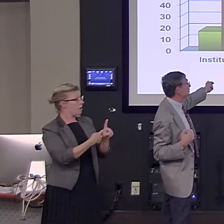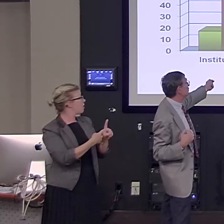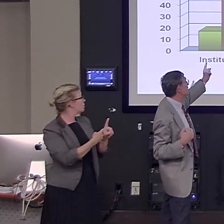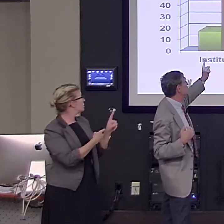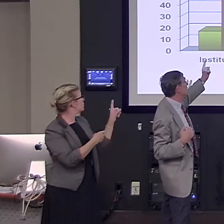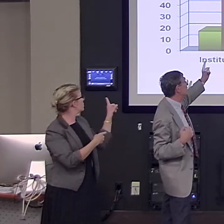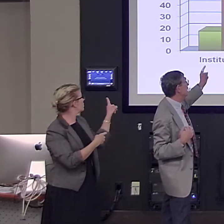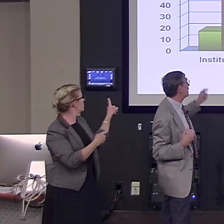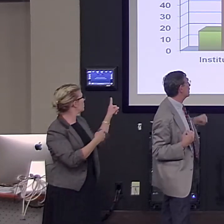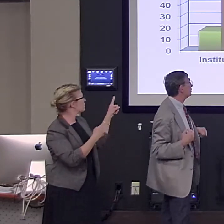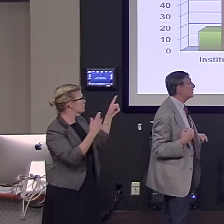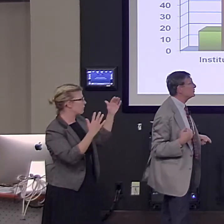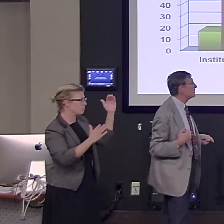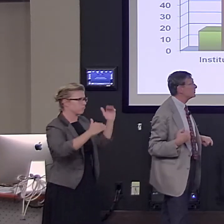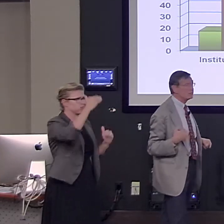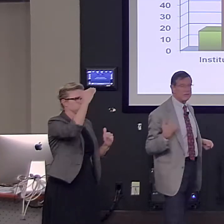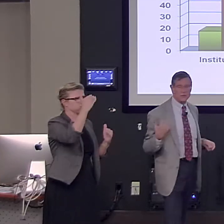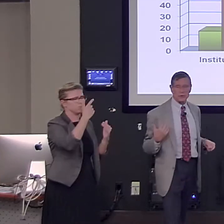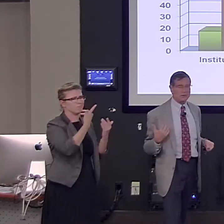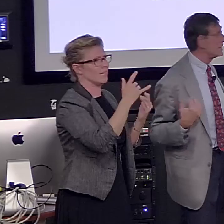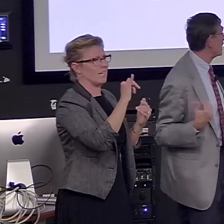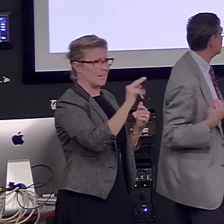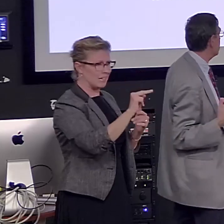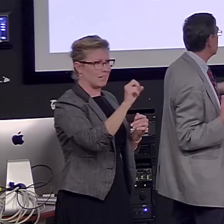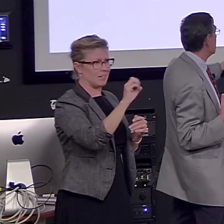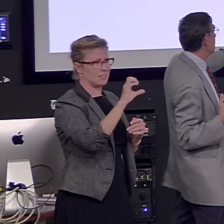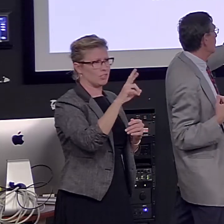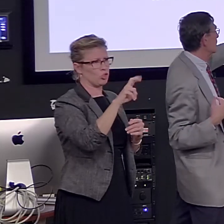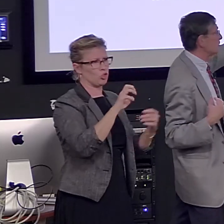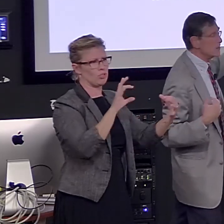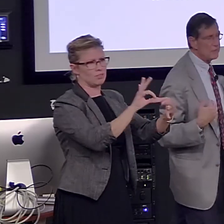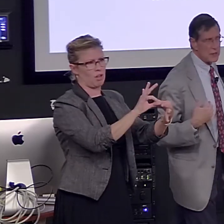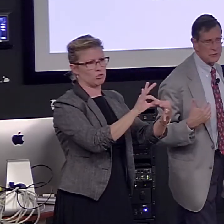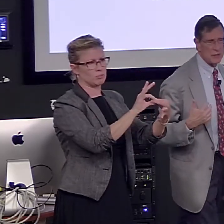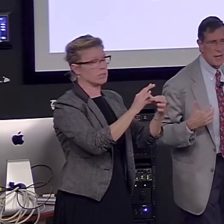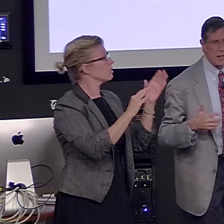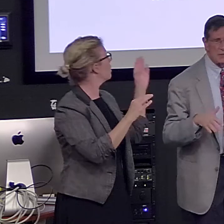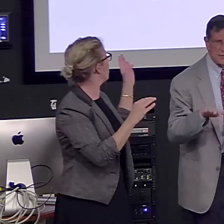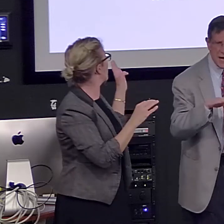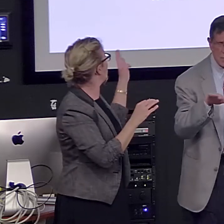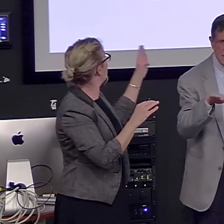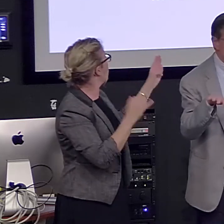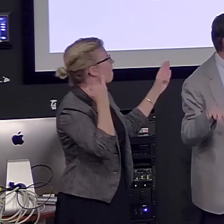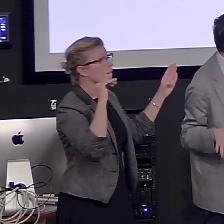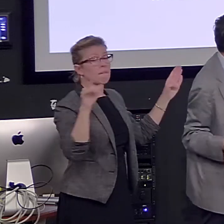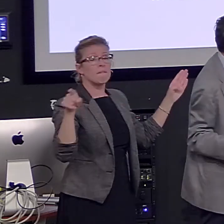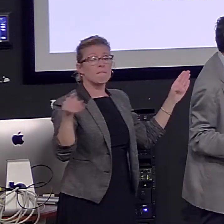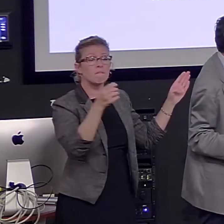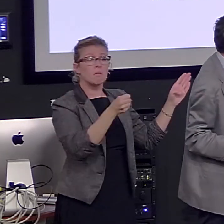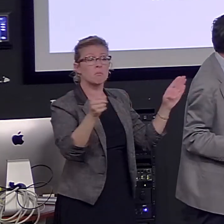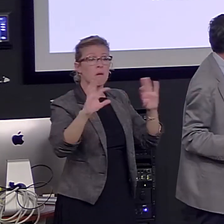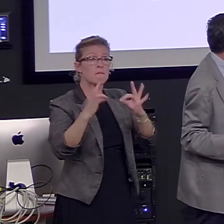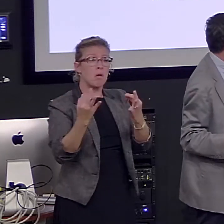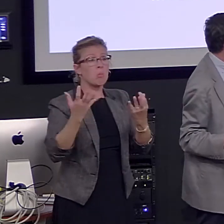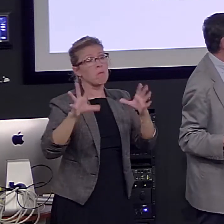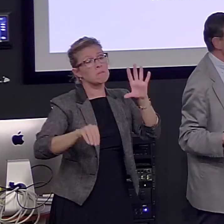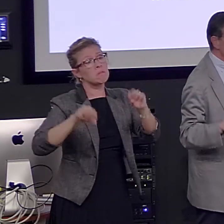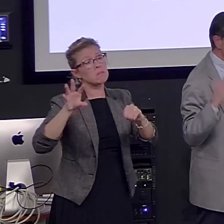a significantly higher incidence of insecure attachment whereas in foster care it's now about 50/50 and in the community